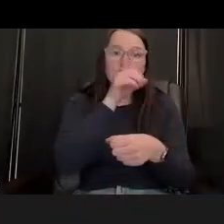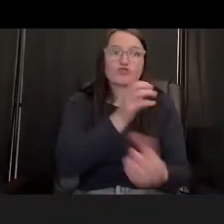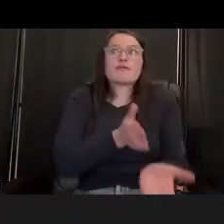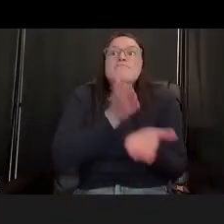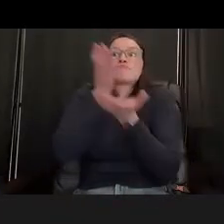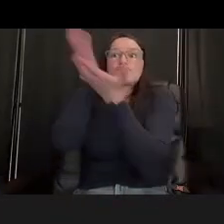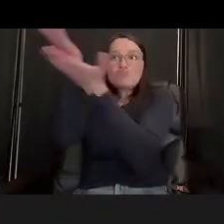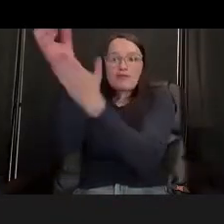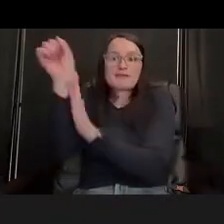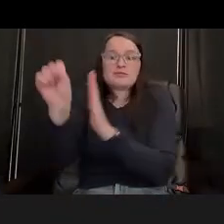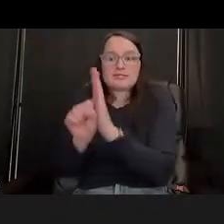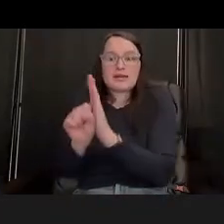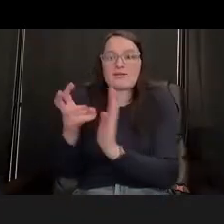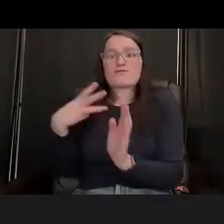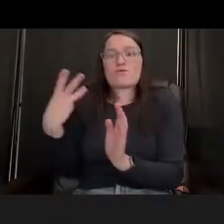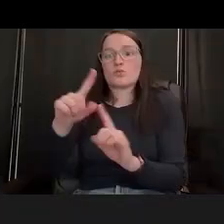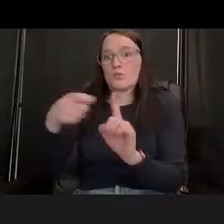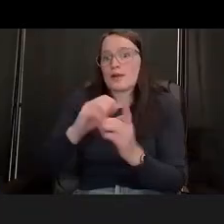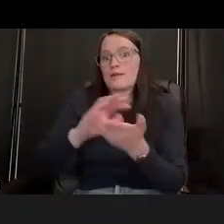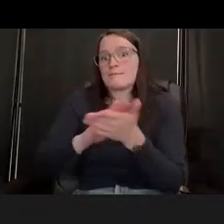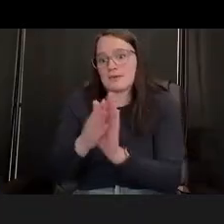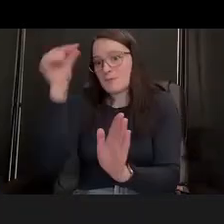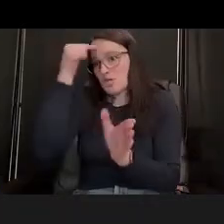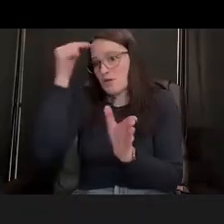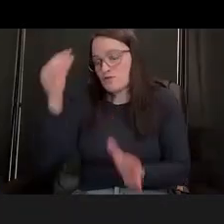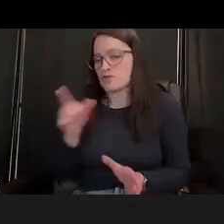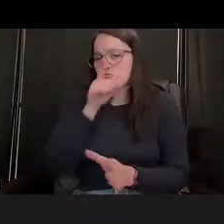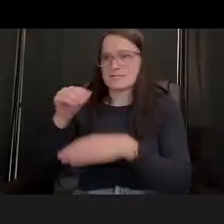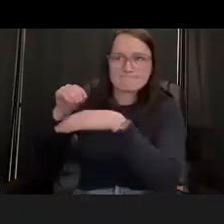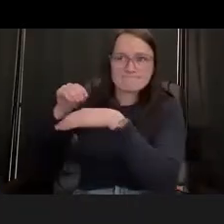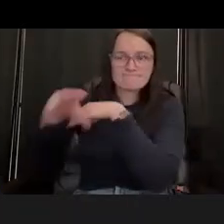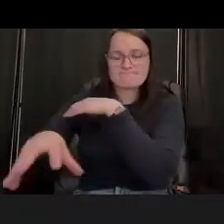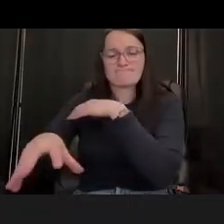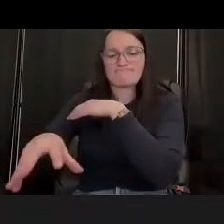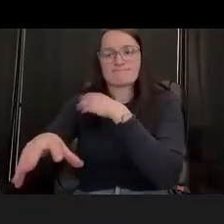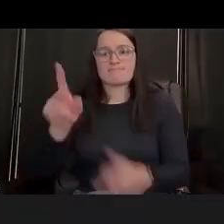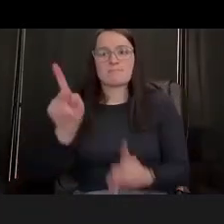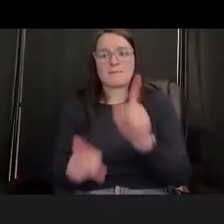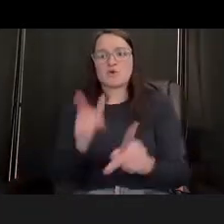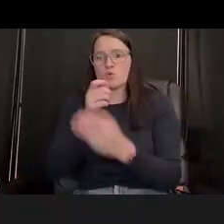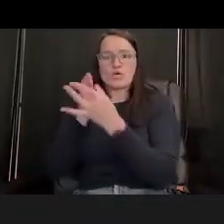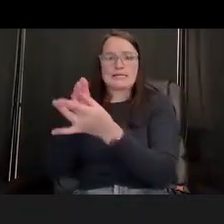the kind of leadership that impacted the hiring of this people in supported employment in state